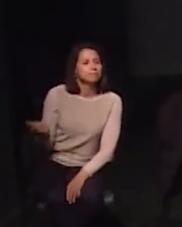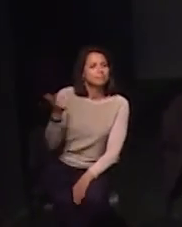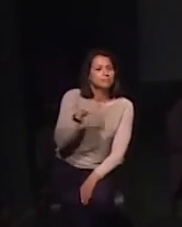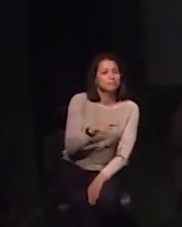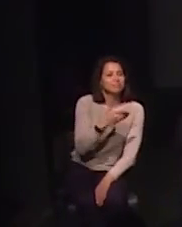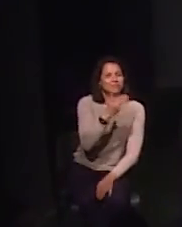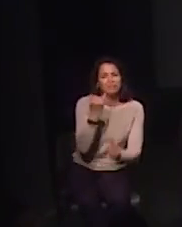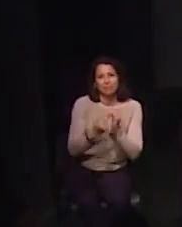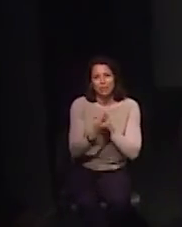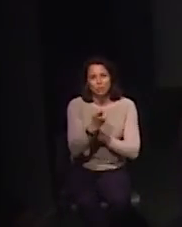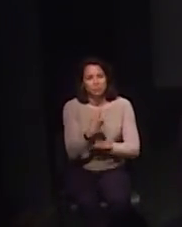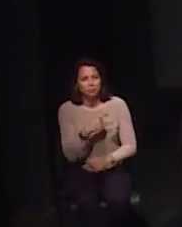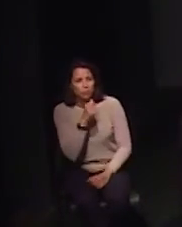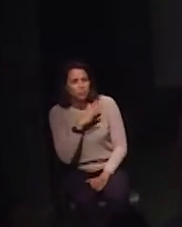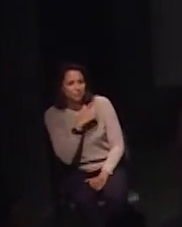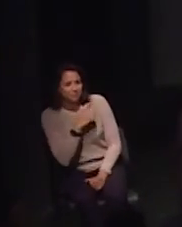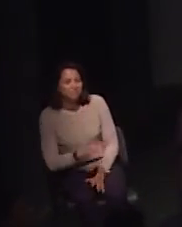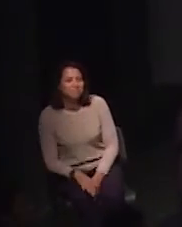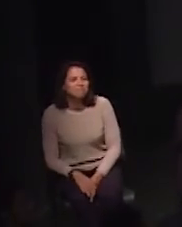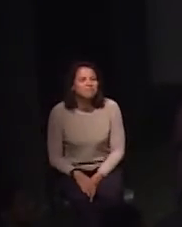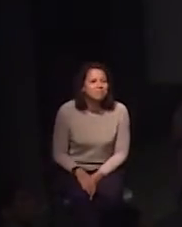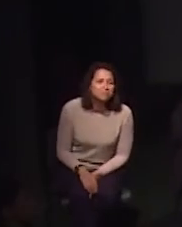Damian: Okay, and… Hello.